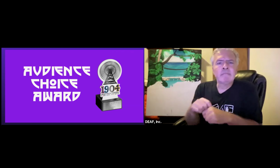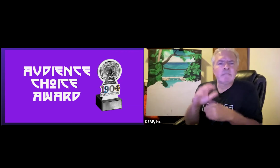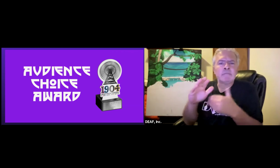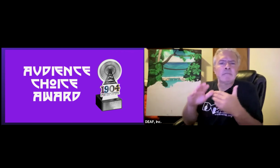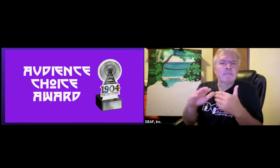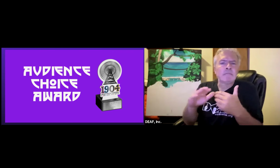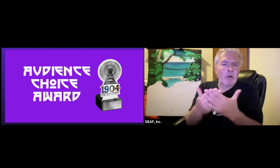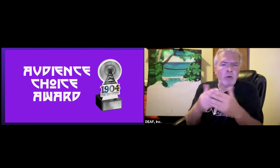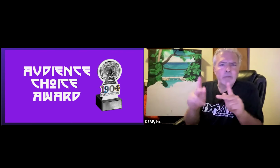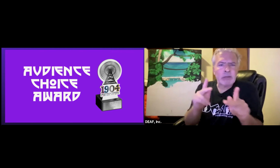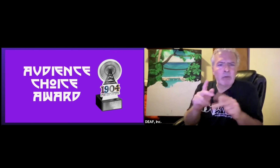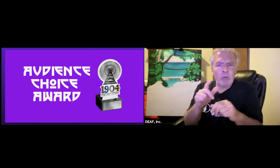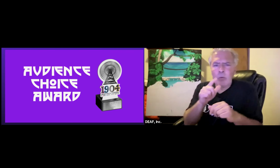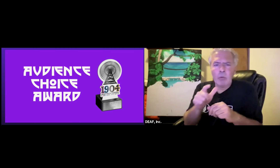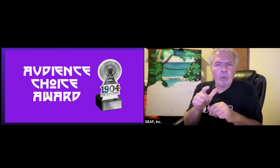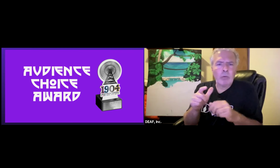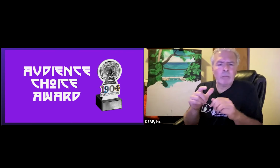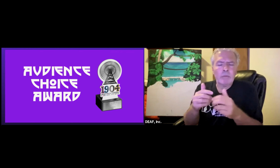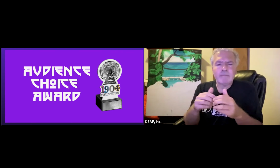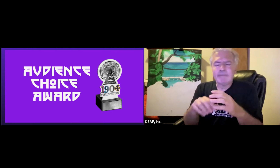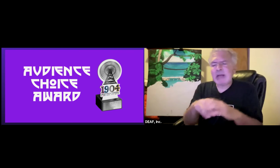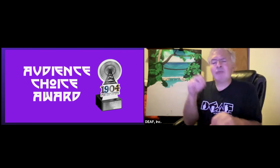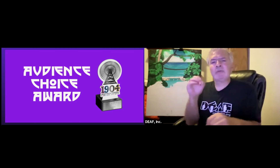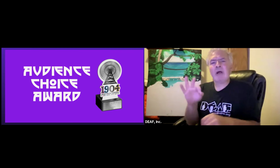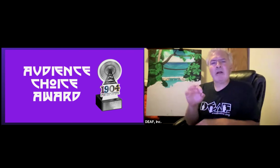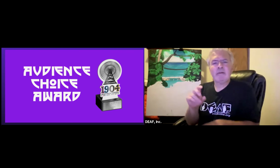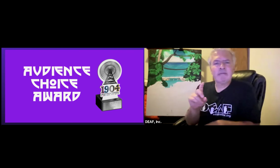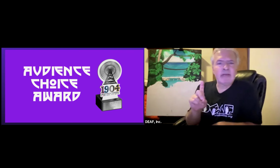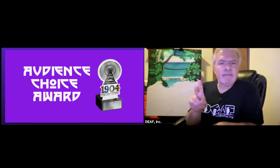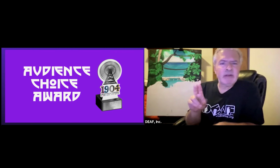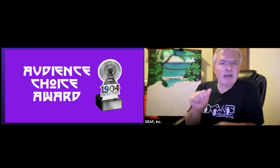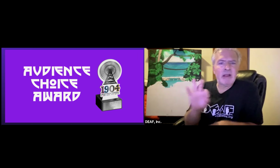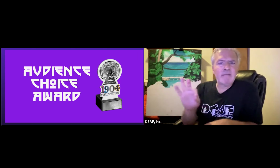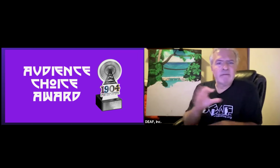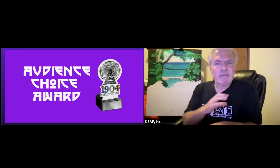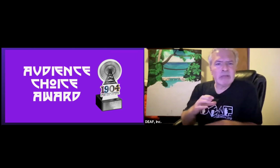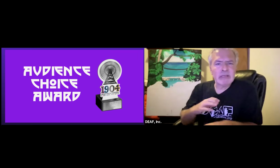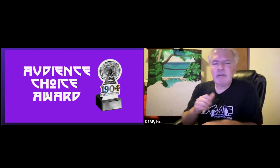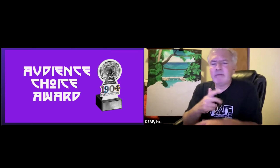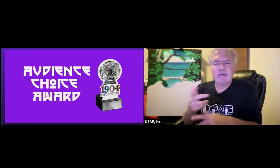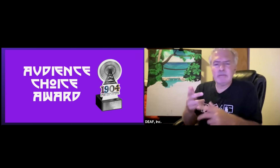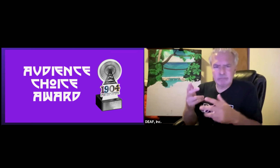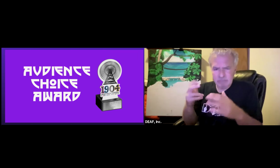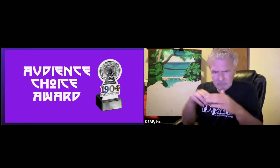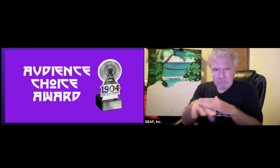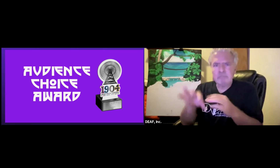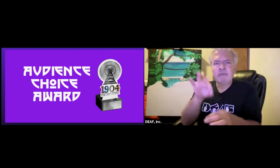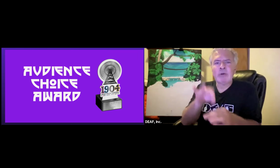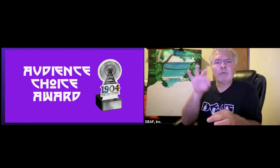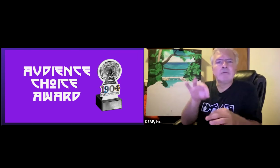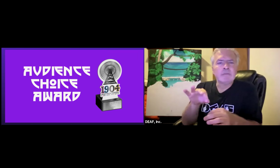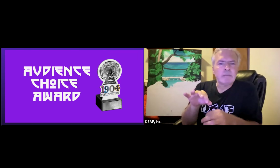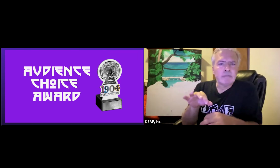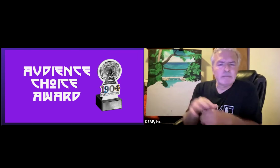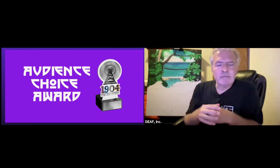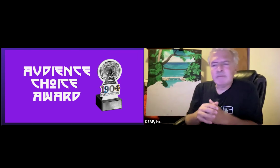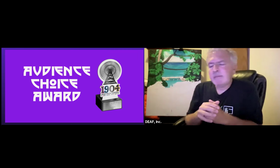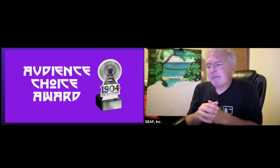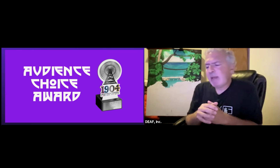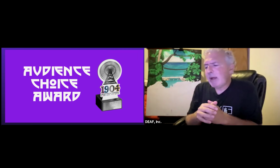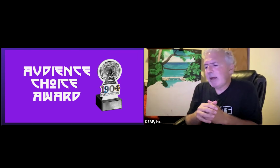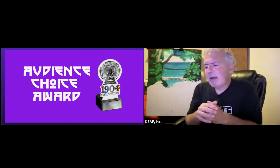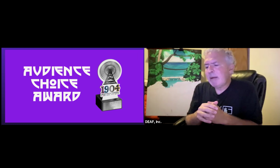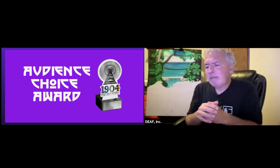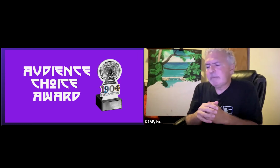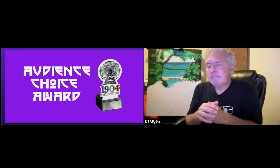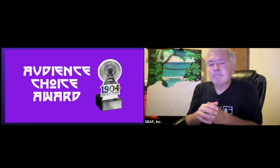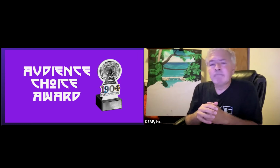The people who chose this were not on the DVAF committee. They came into vote.